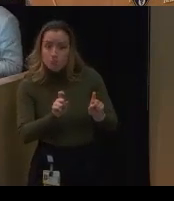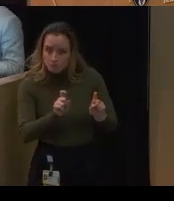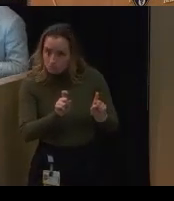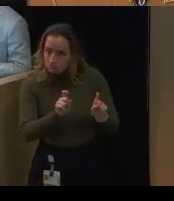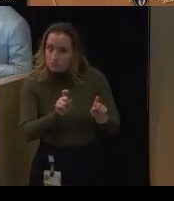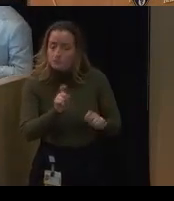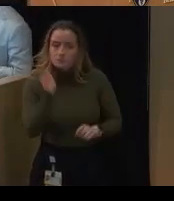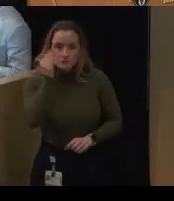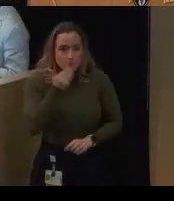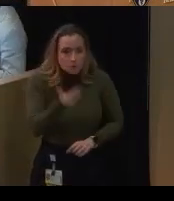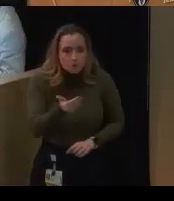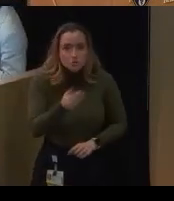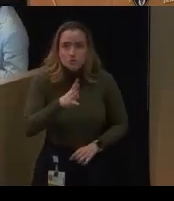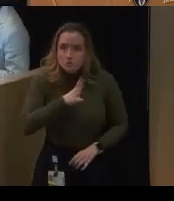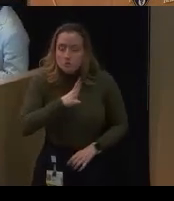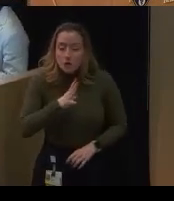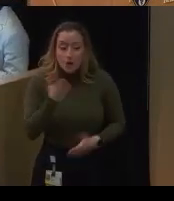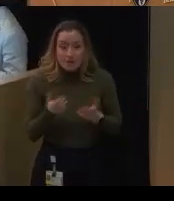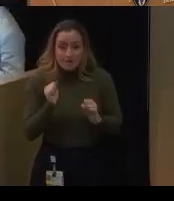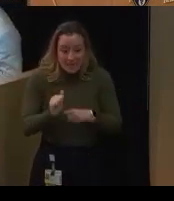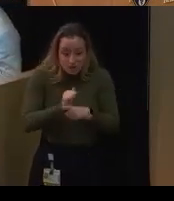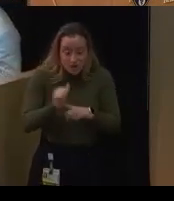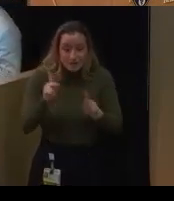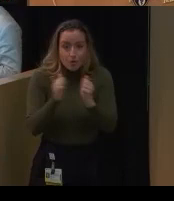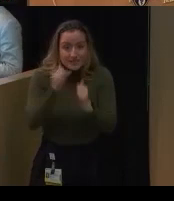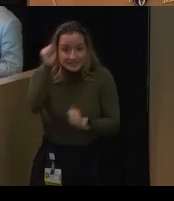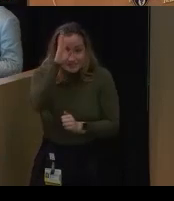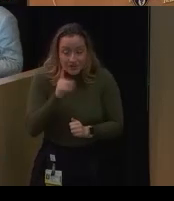we could use this method to train people with schizophrenia to gain volitional control over